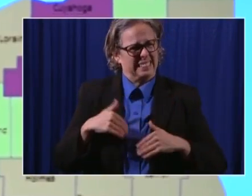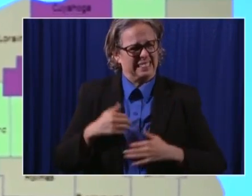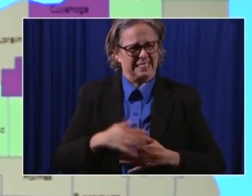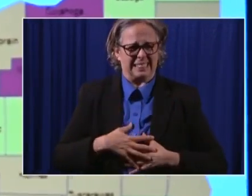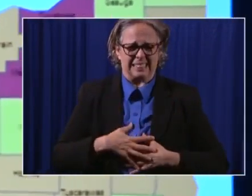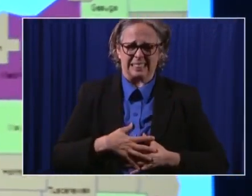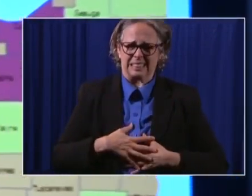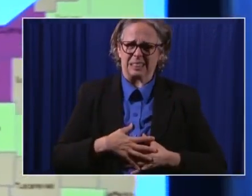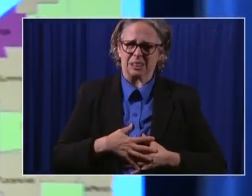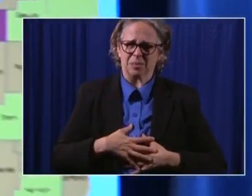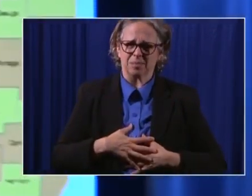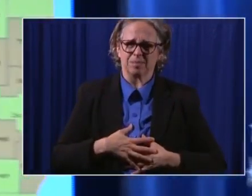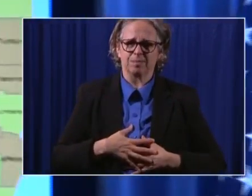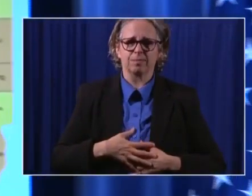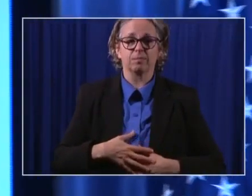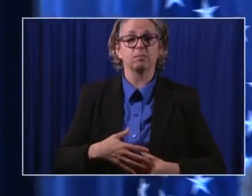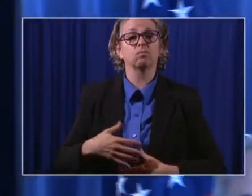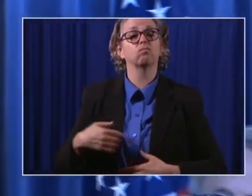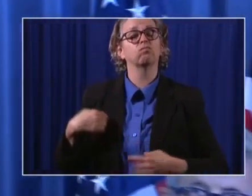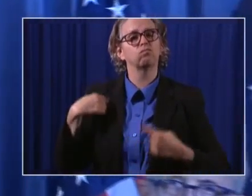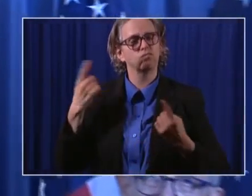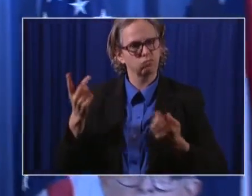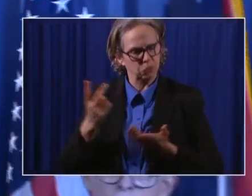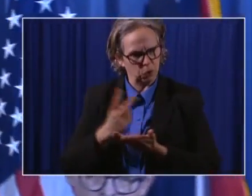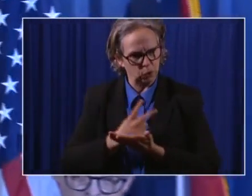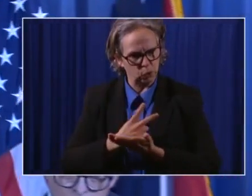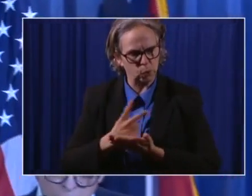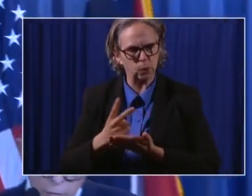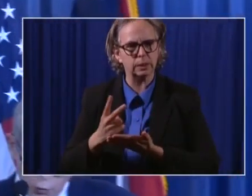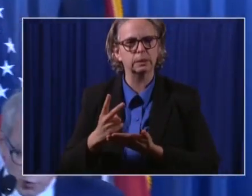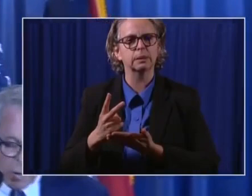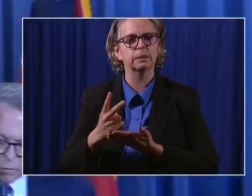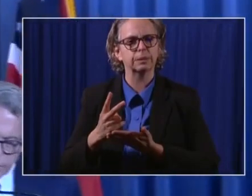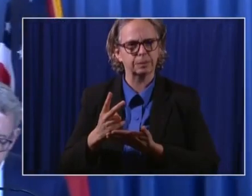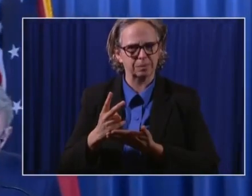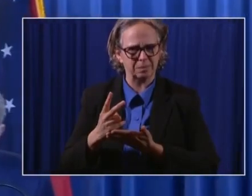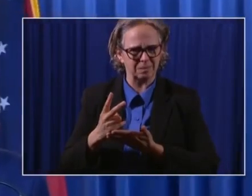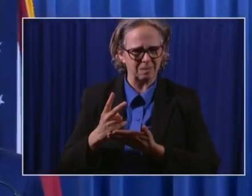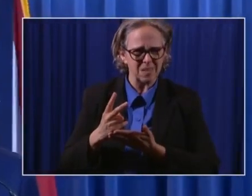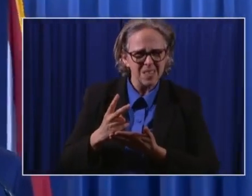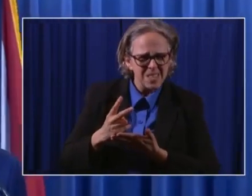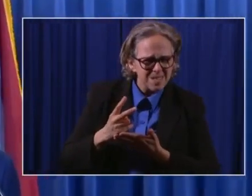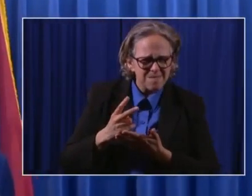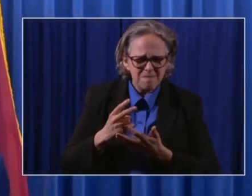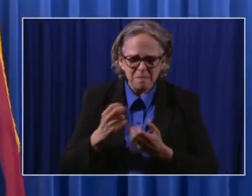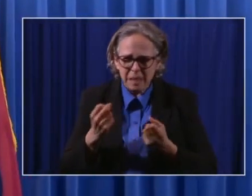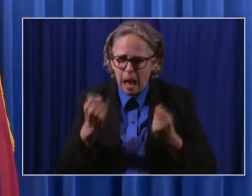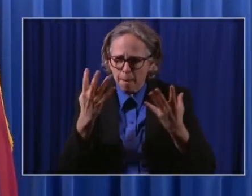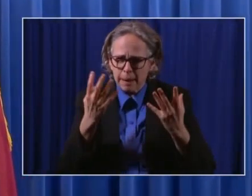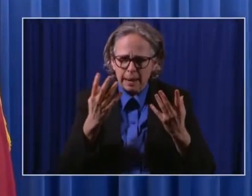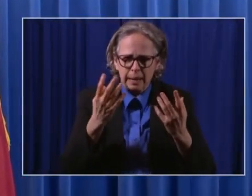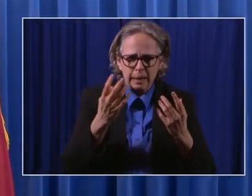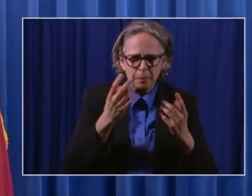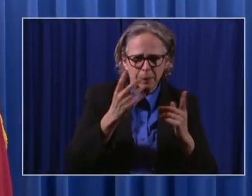IF YOU LOOK AT THE NUMBERS, AND THE NUMBERS THAT WE KEEP LOOKING AT. I WAS HAVE TO HESITATE TO STATED CORRECTLY.